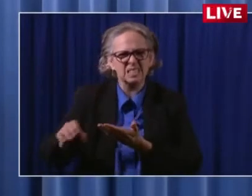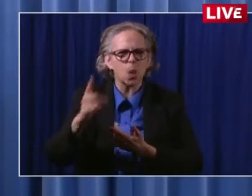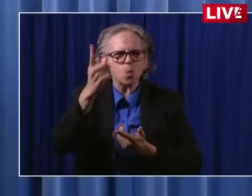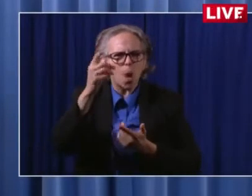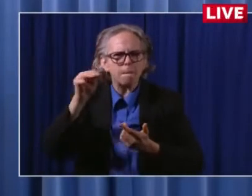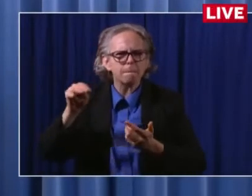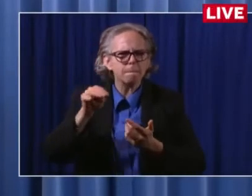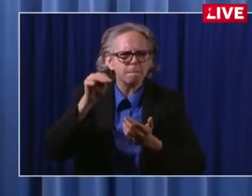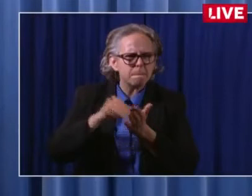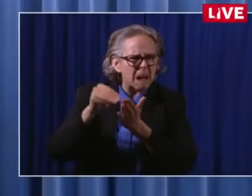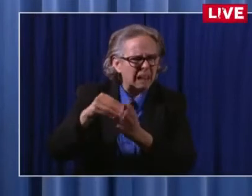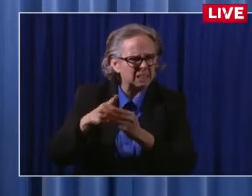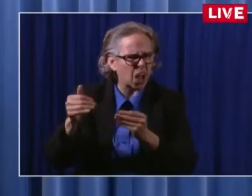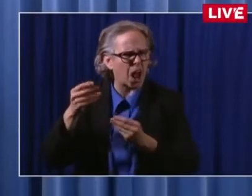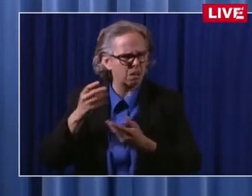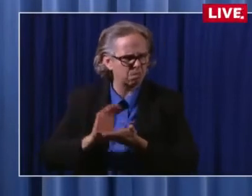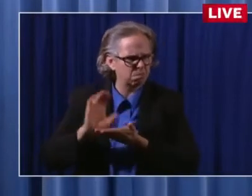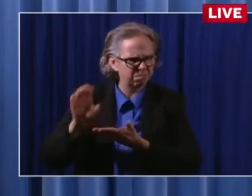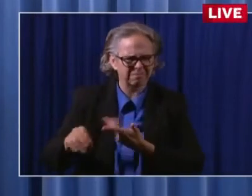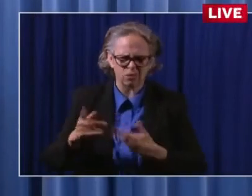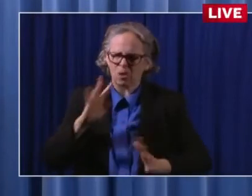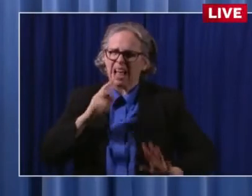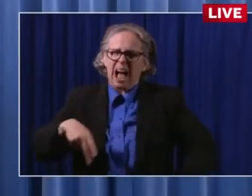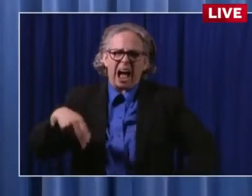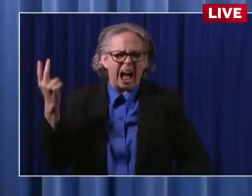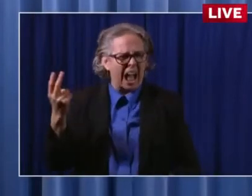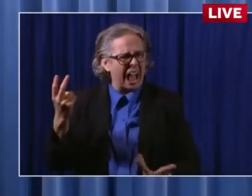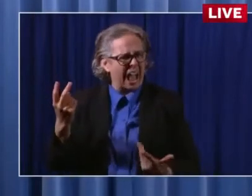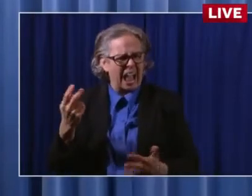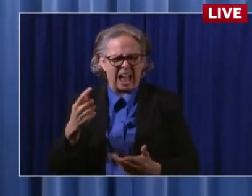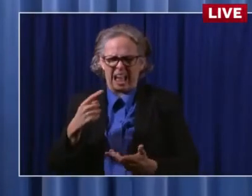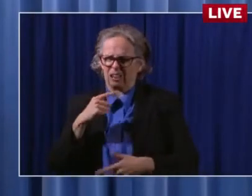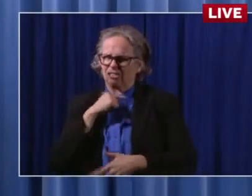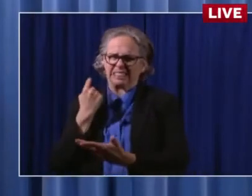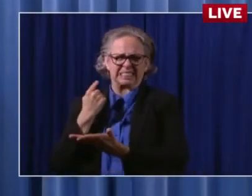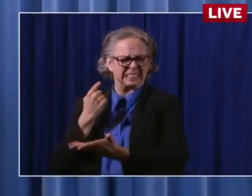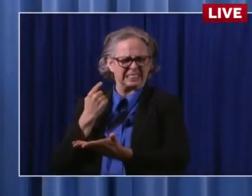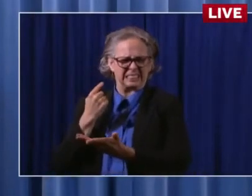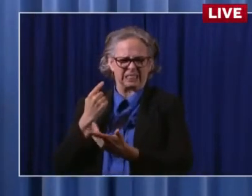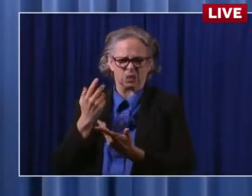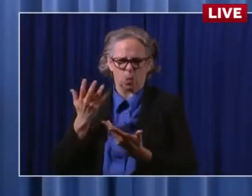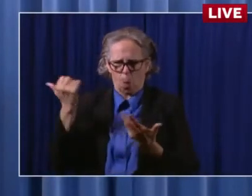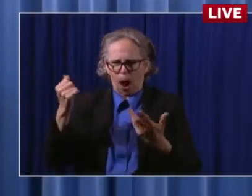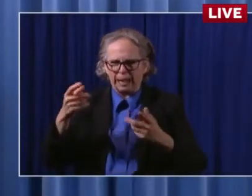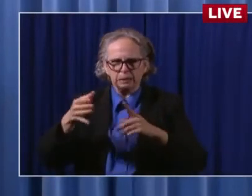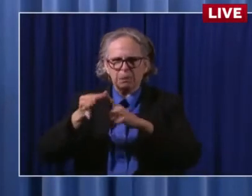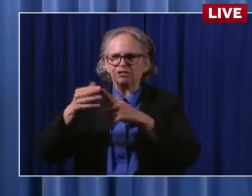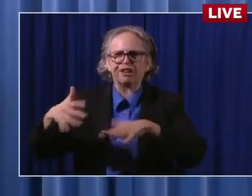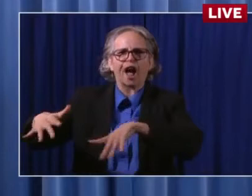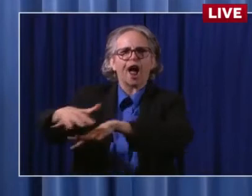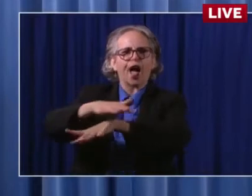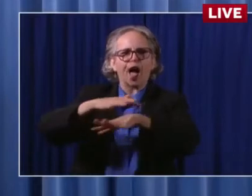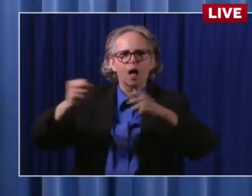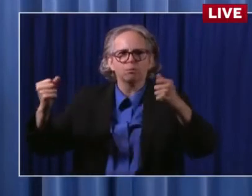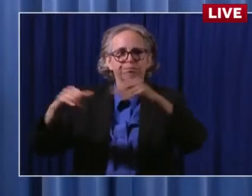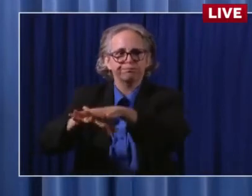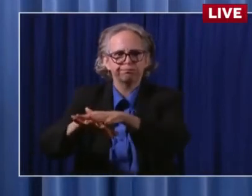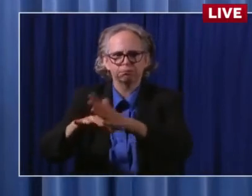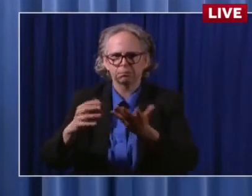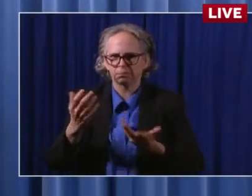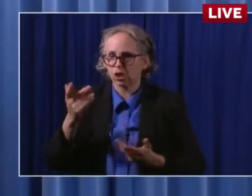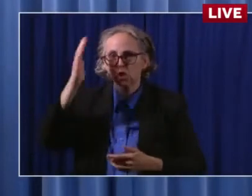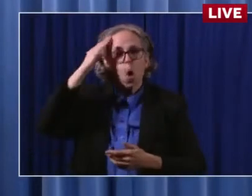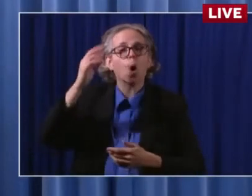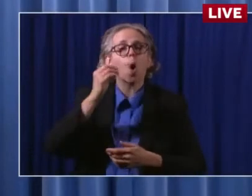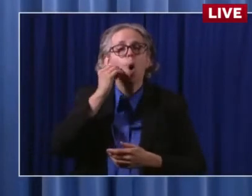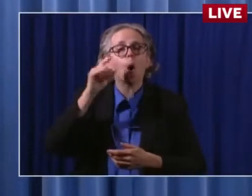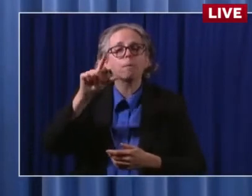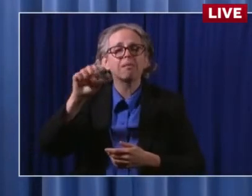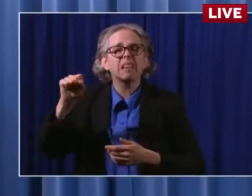THOSE EXPERIENCING HOMELESSNESS CAN BE A GREAT RISK OF CONTRACTING COVID, ESPECIALLY THOSE IN THE CONGREGATE FACILITIES SUCH AS HOMELESS SHELTERS.